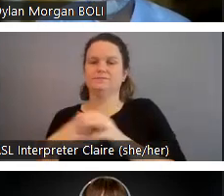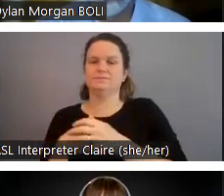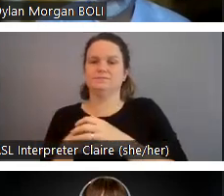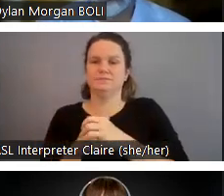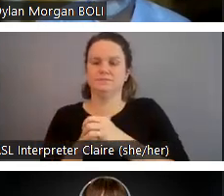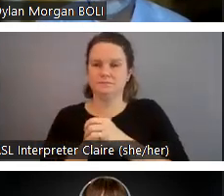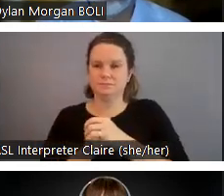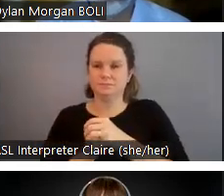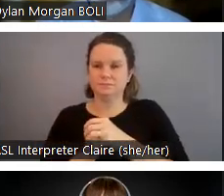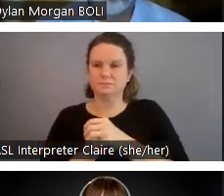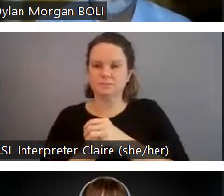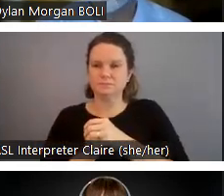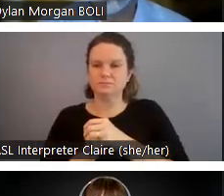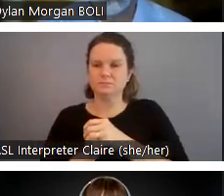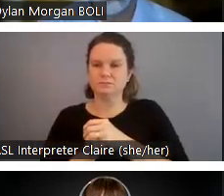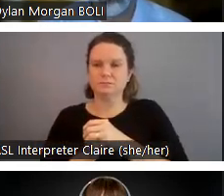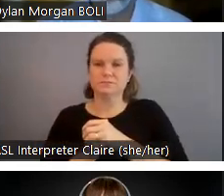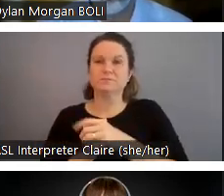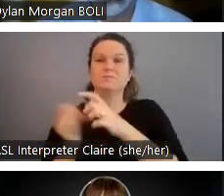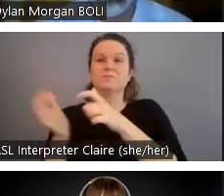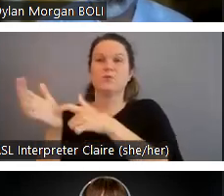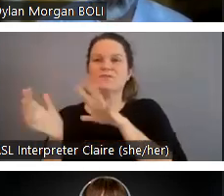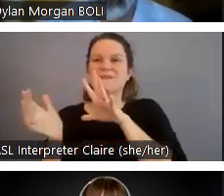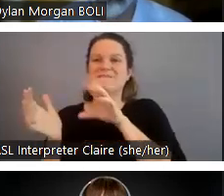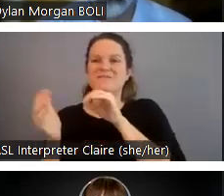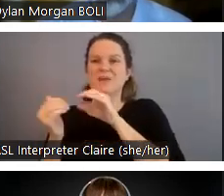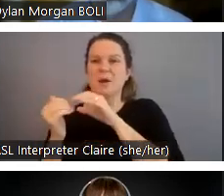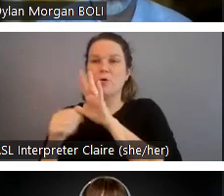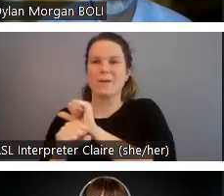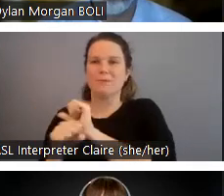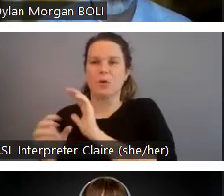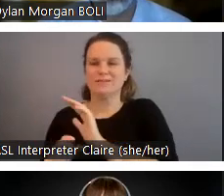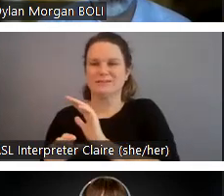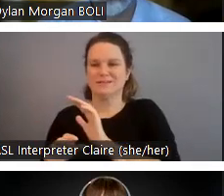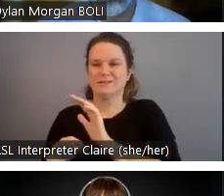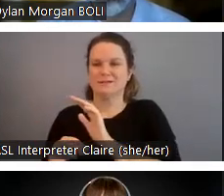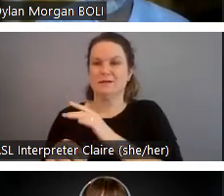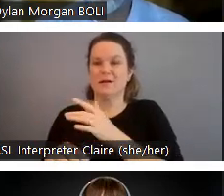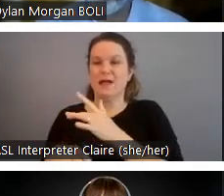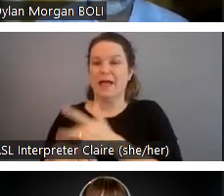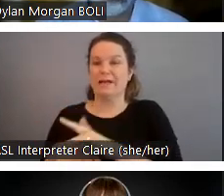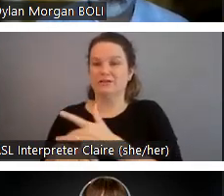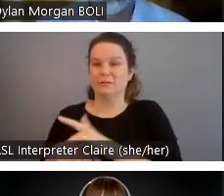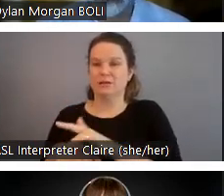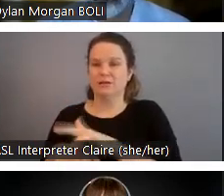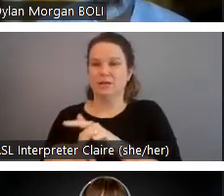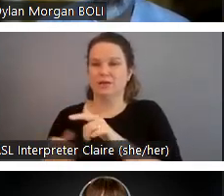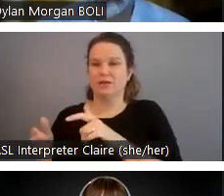would be you know 50 or more employees and eligibility is,